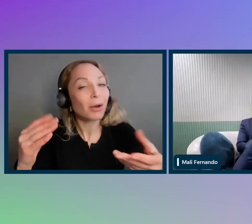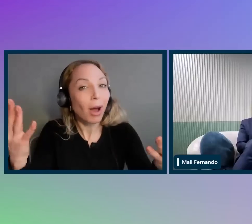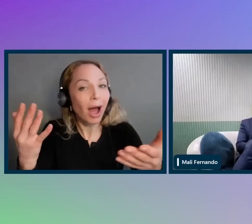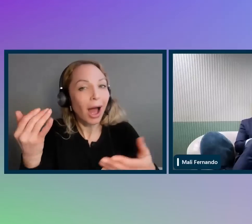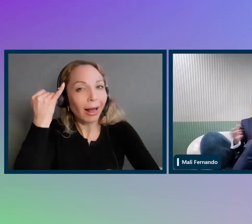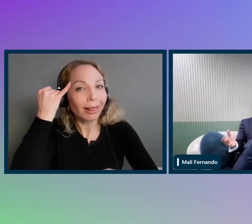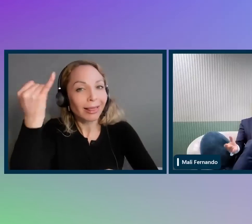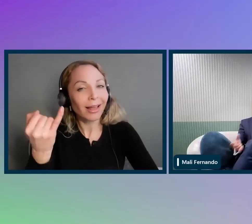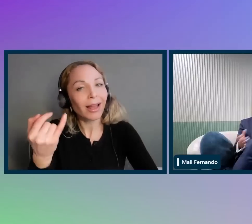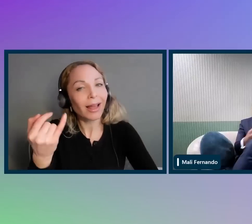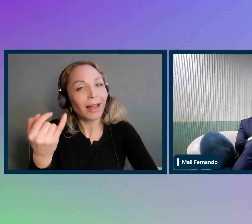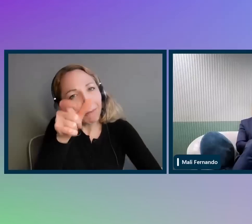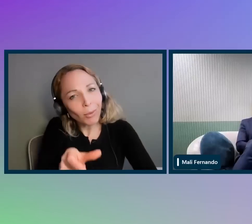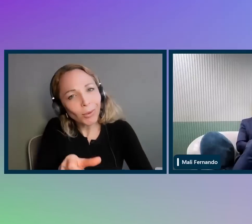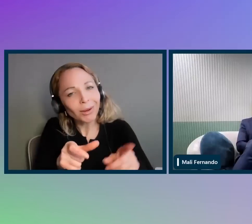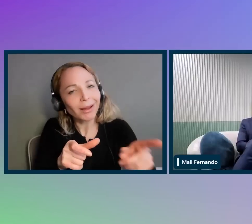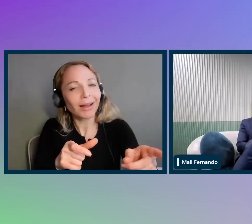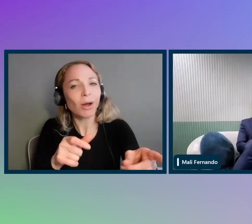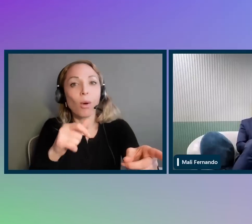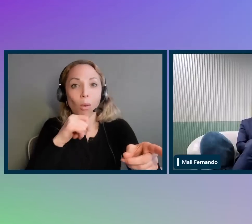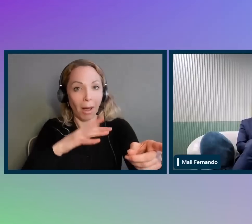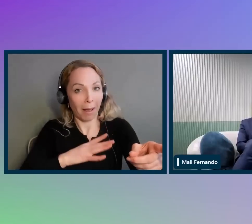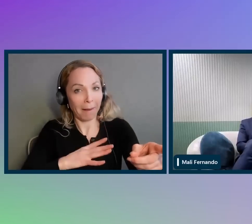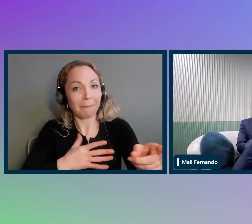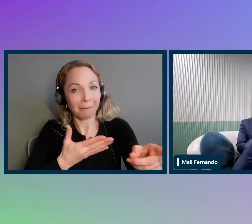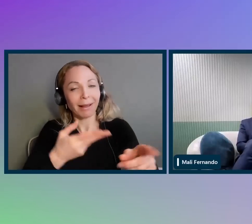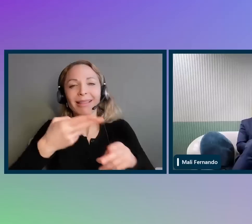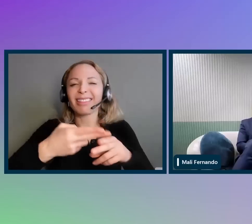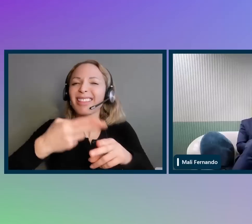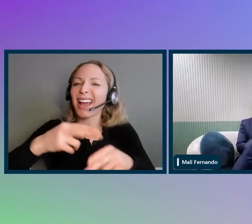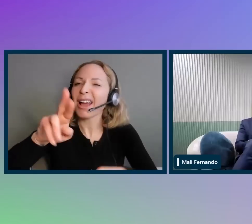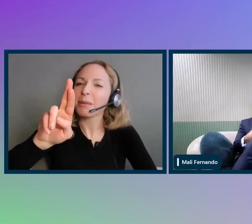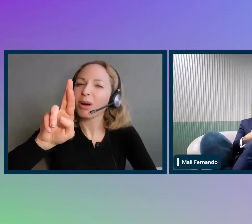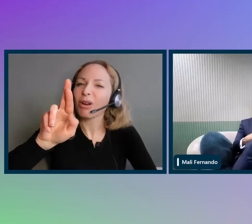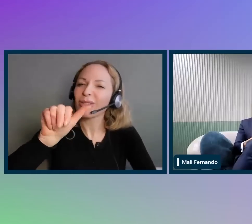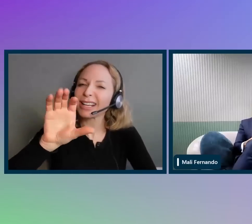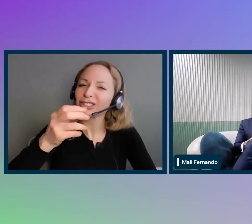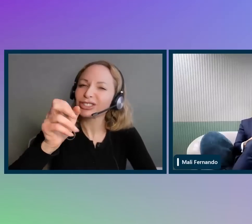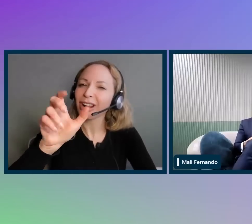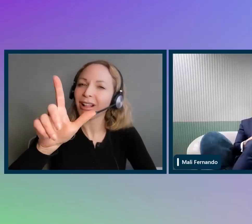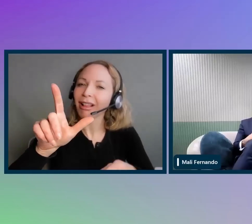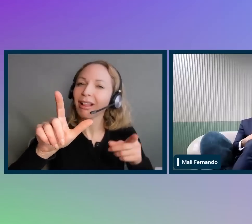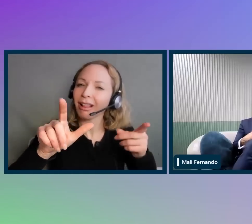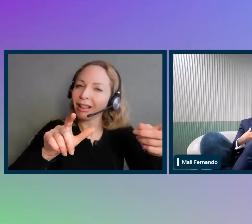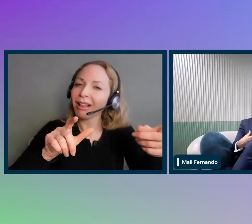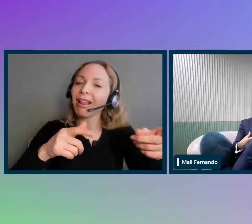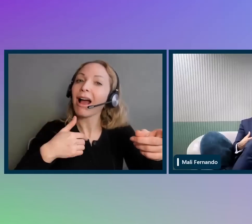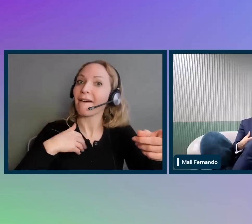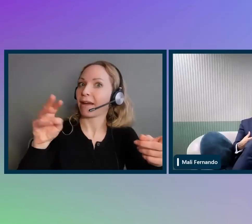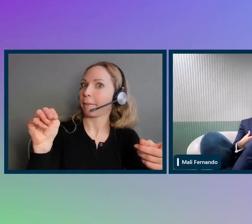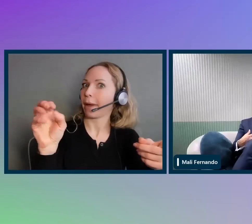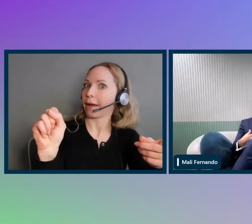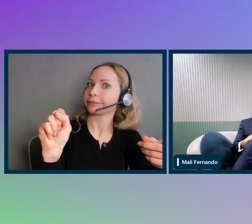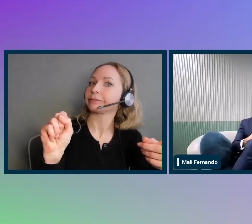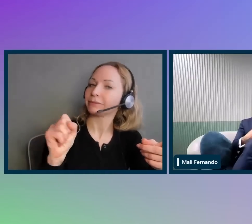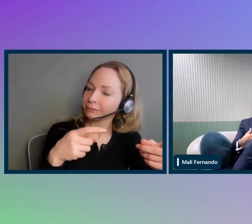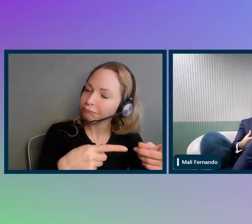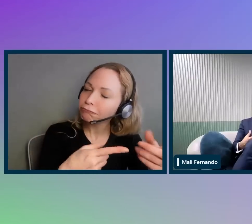And while our training is very sort of technical in nature, this is very much about driving awareness of disability